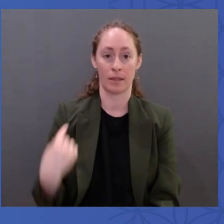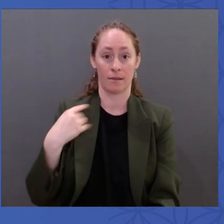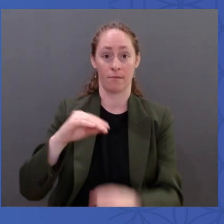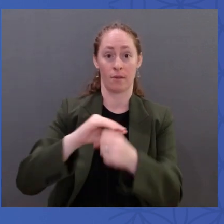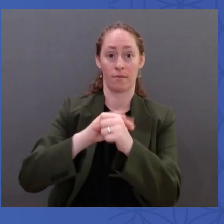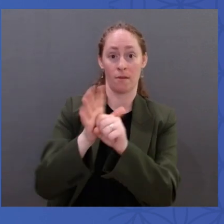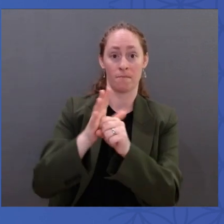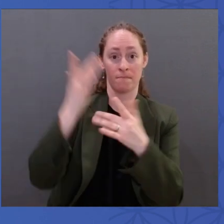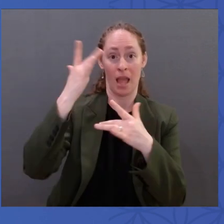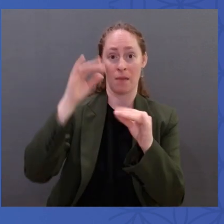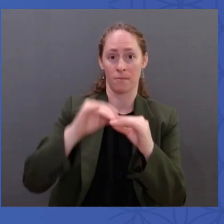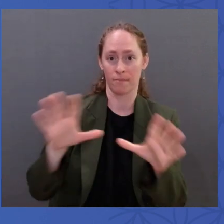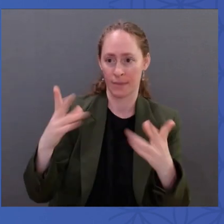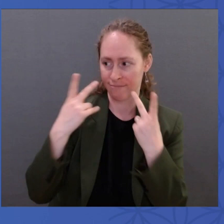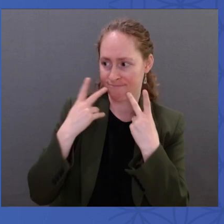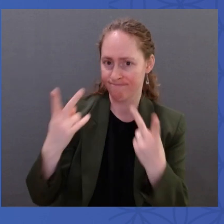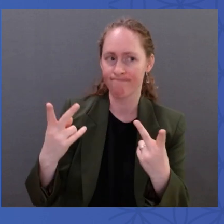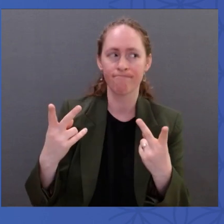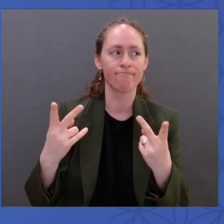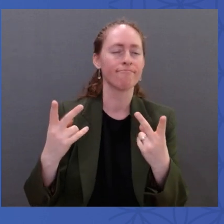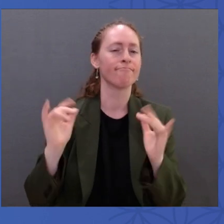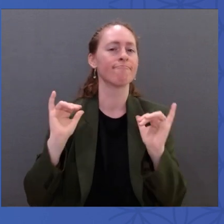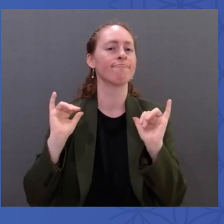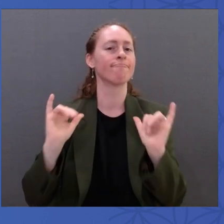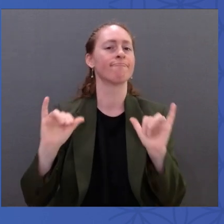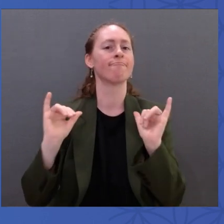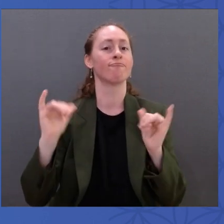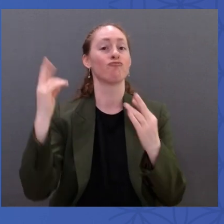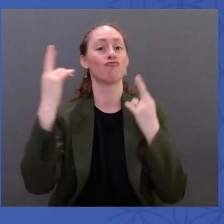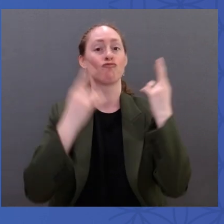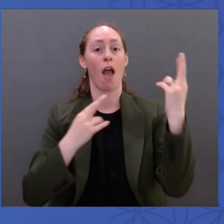can we overcome the crisis and recover stronger together.